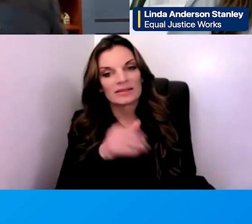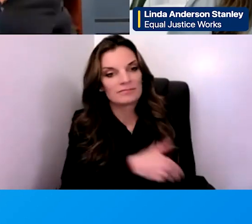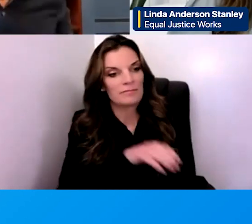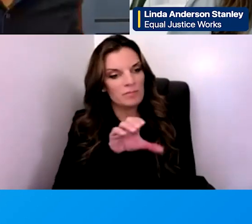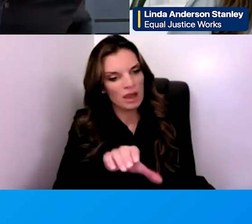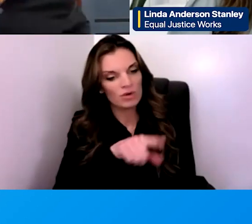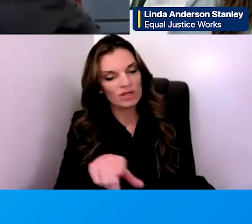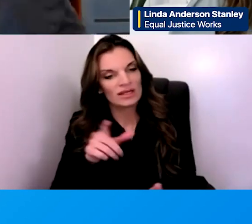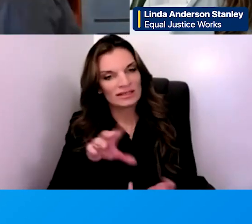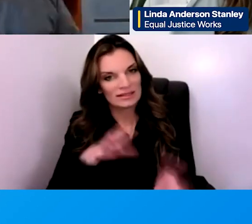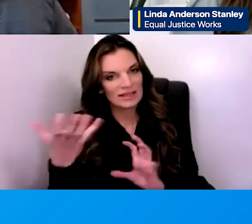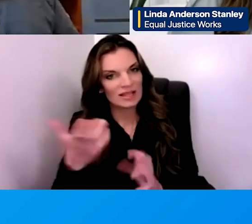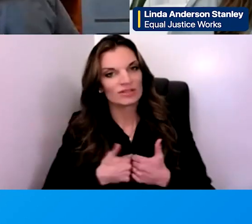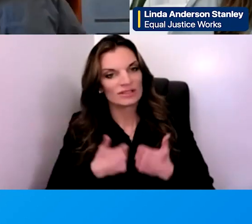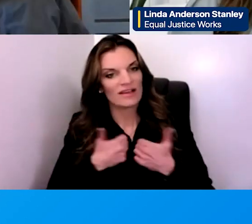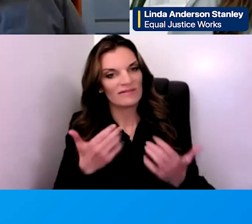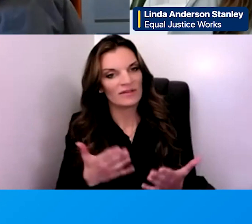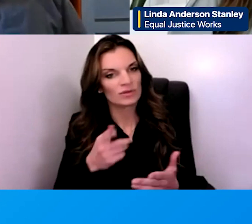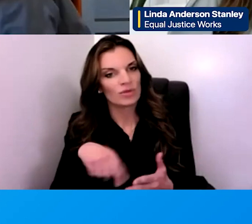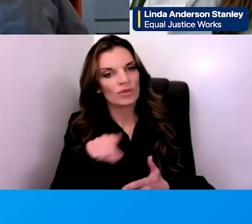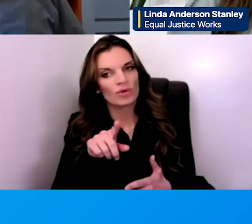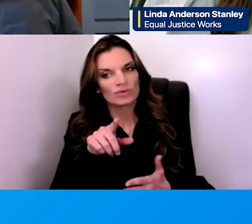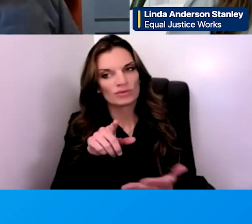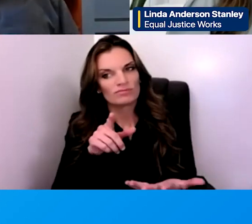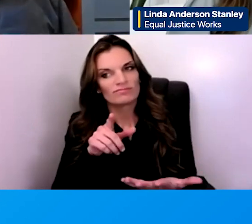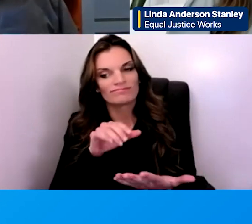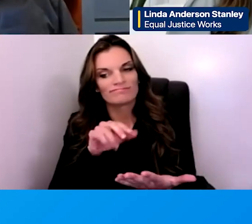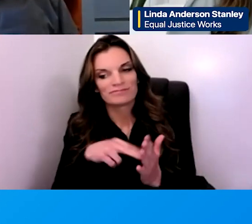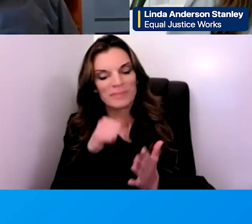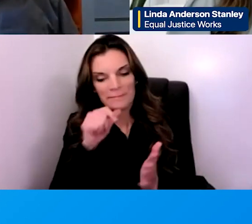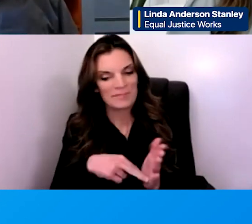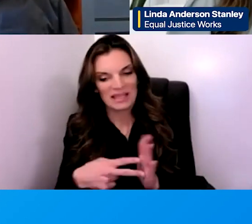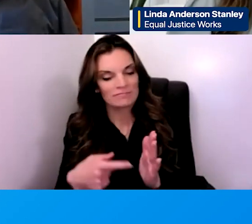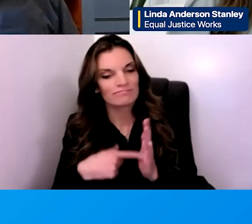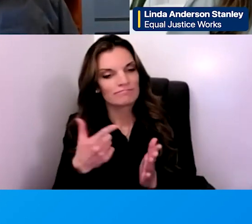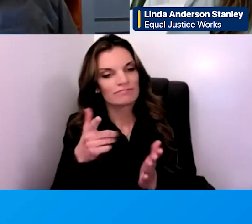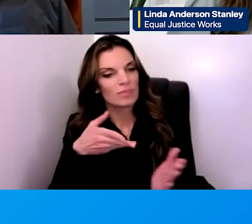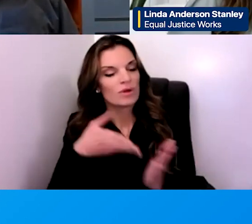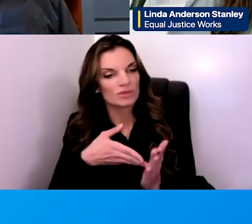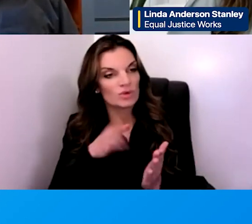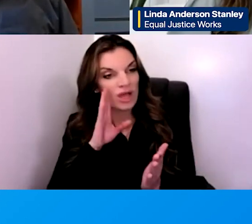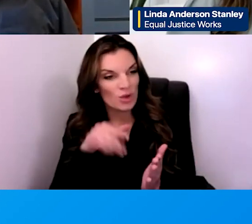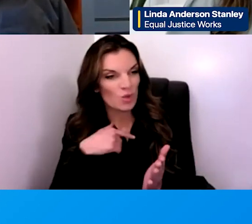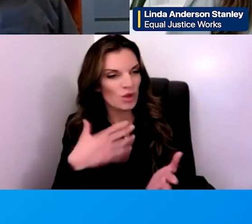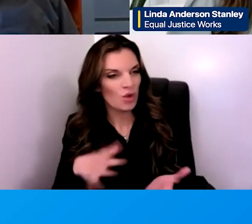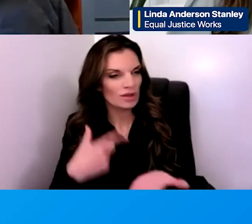survivors are by doing things that don't involve like lawsuits. I think we have already touched on that a lot today.